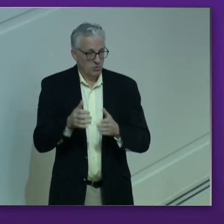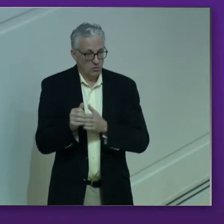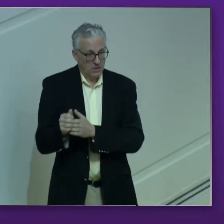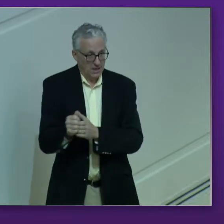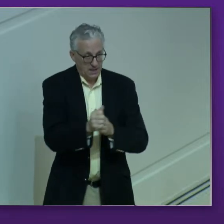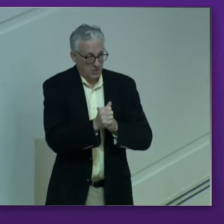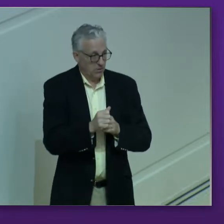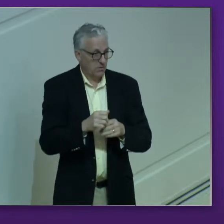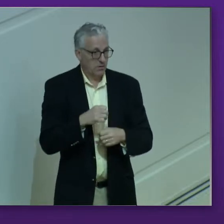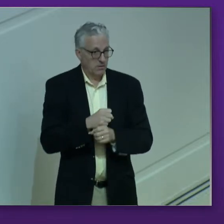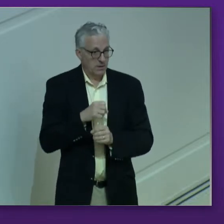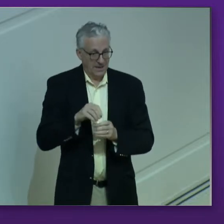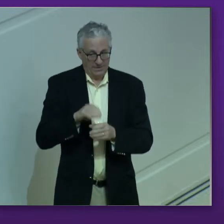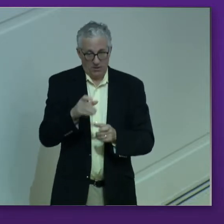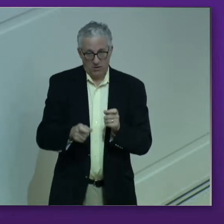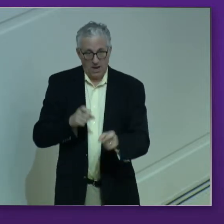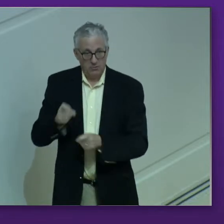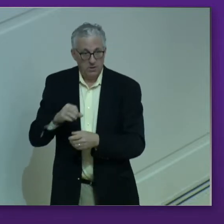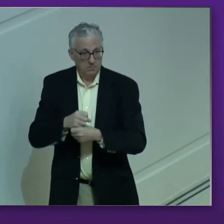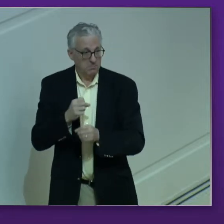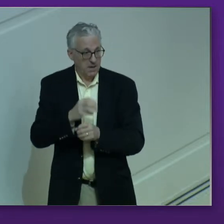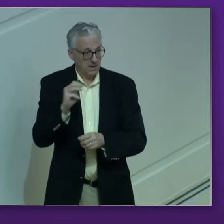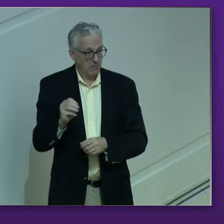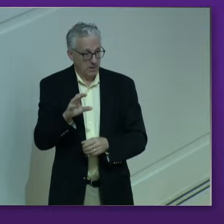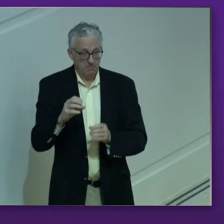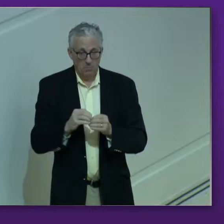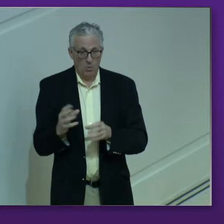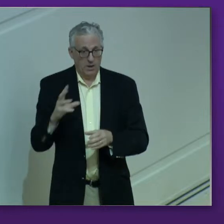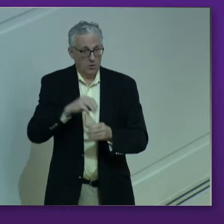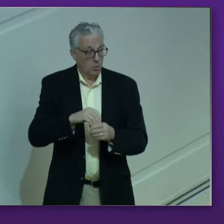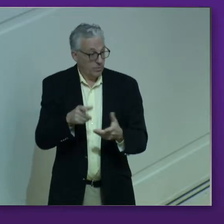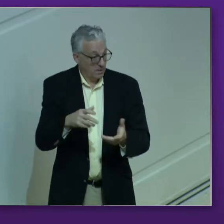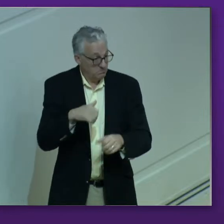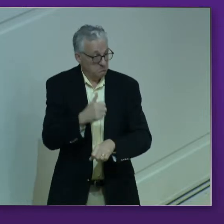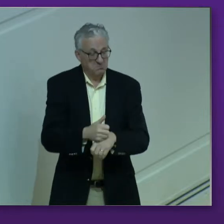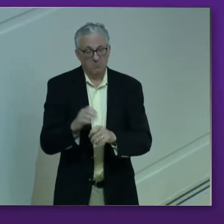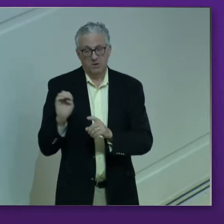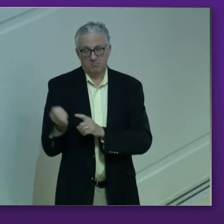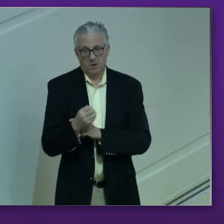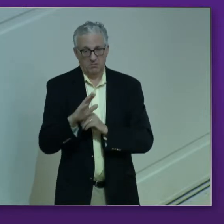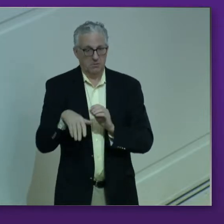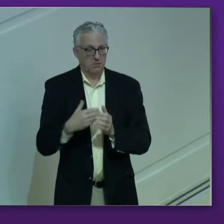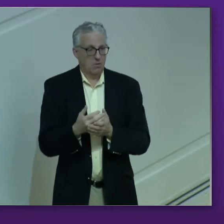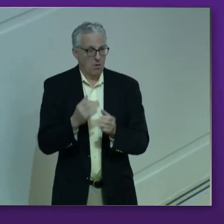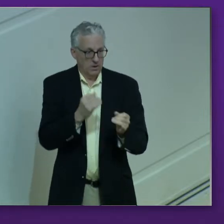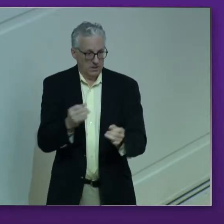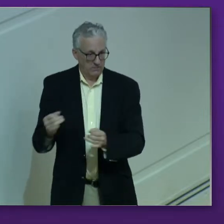AND CELEBRATE STUDENTS FACULTY STAFF AND ADMINISTRATORS WHO HAVE DEMONSTRATED EXEMPLARY